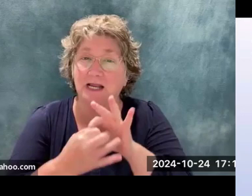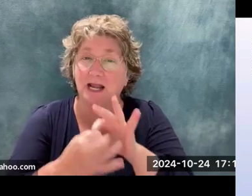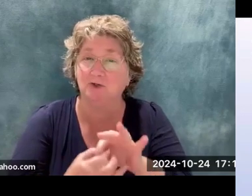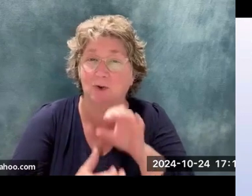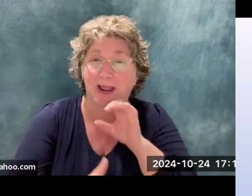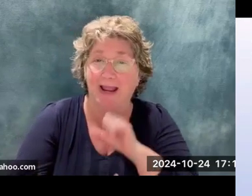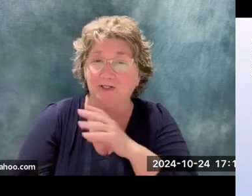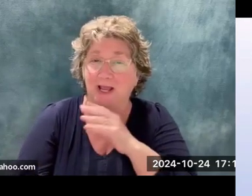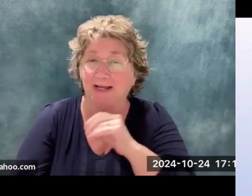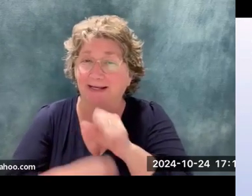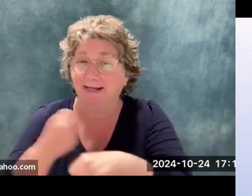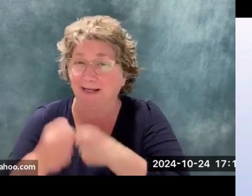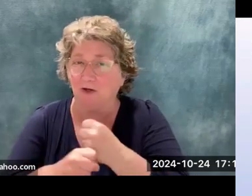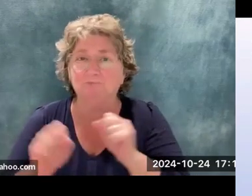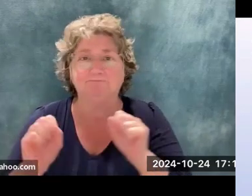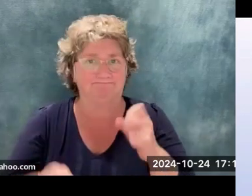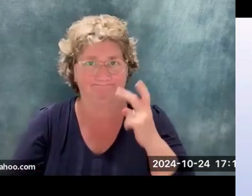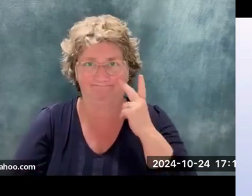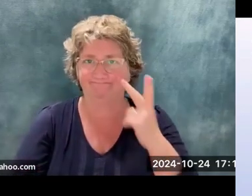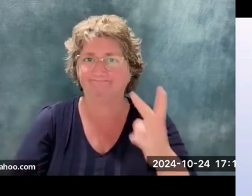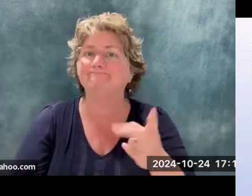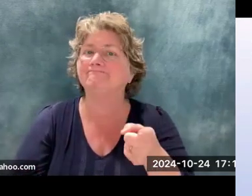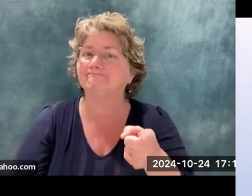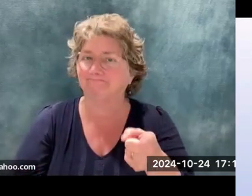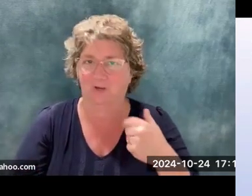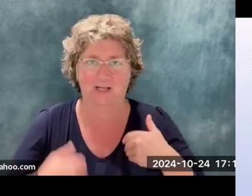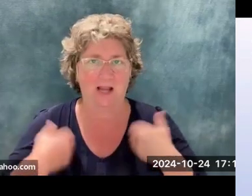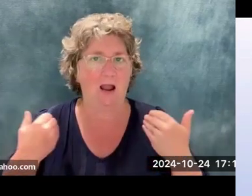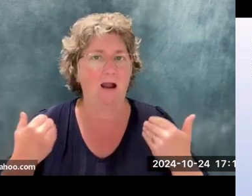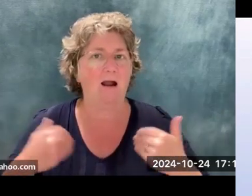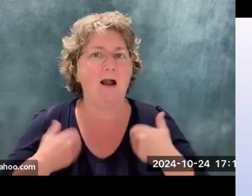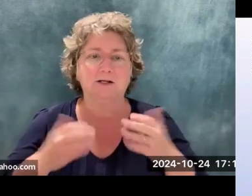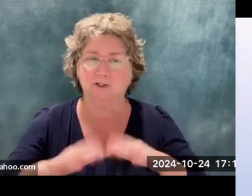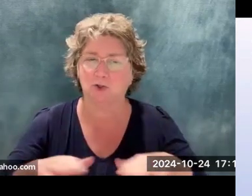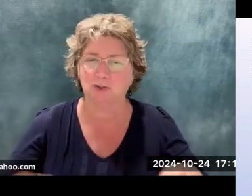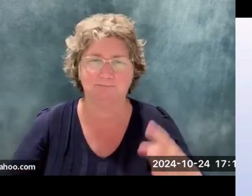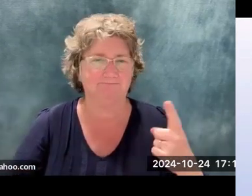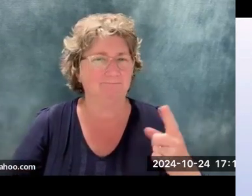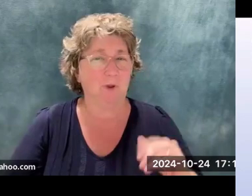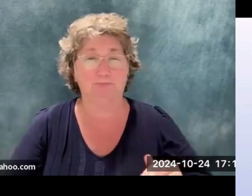you can see how the young children are disproportionately affected.